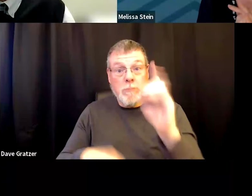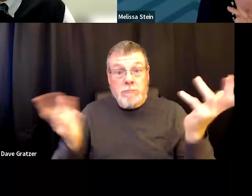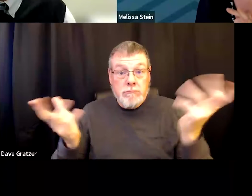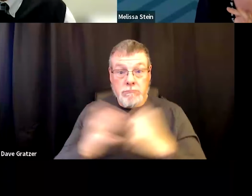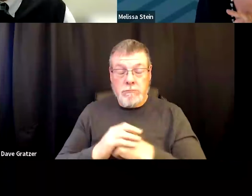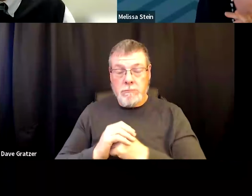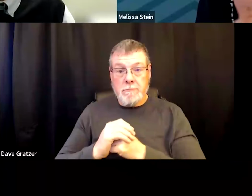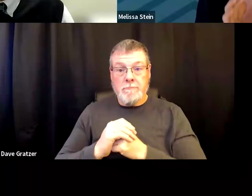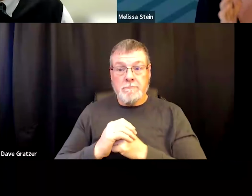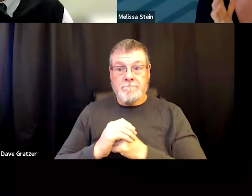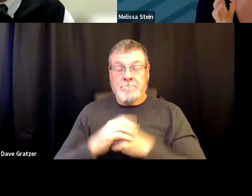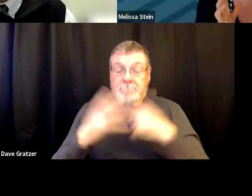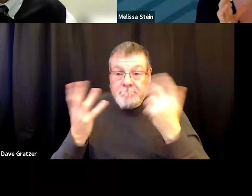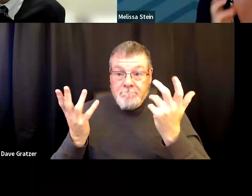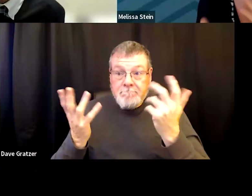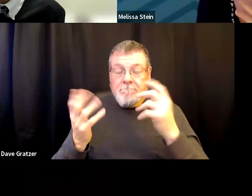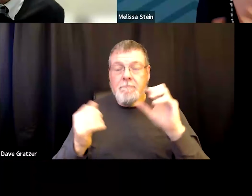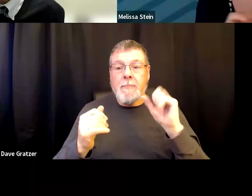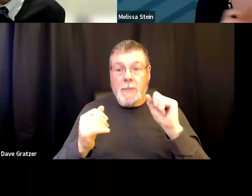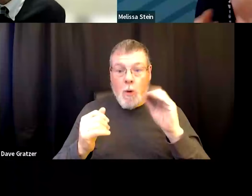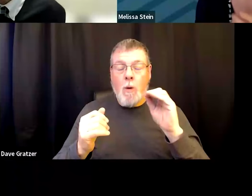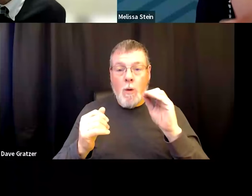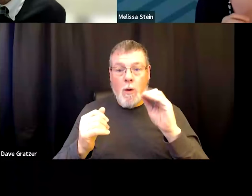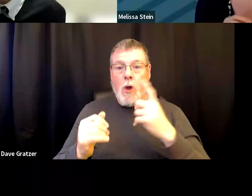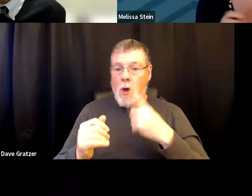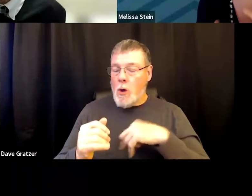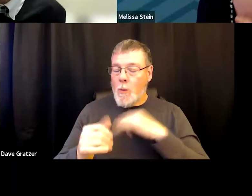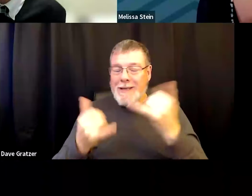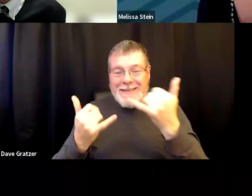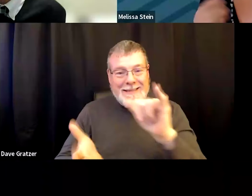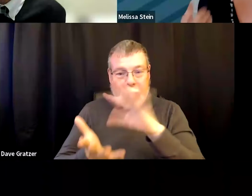So I think we are still learning about the science